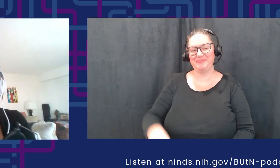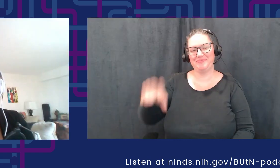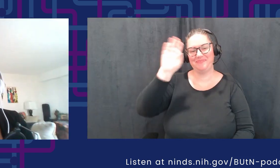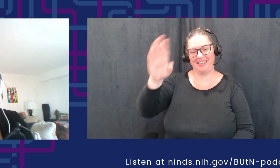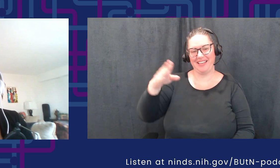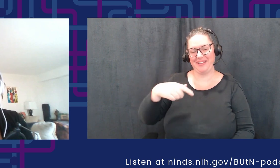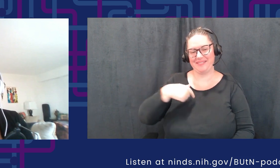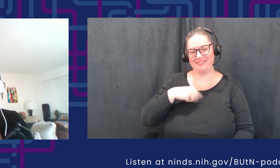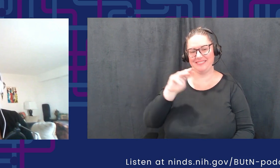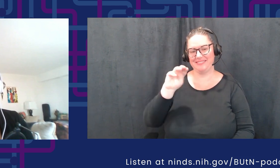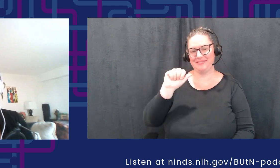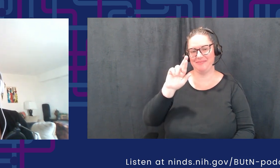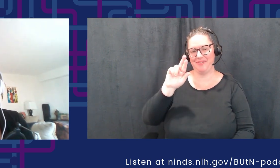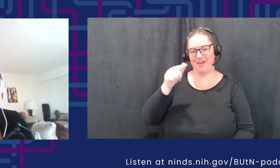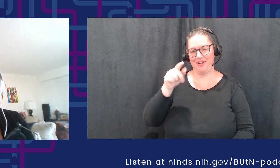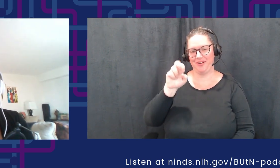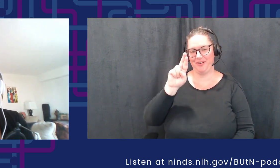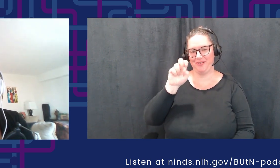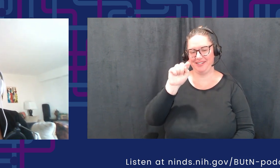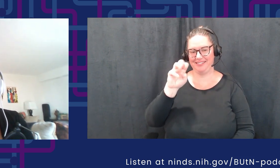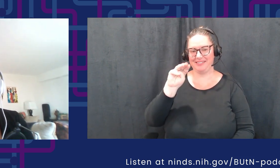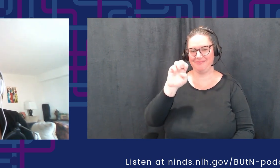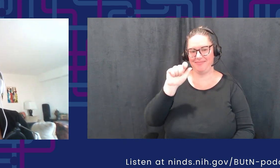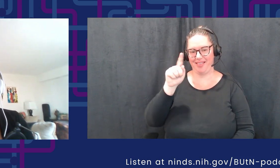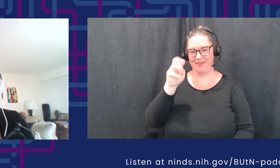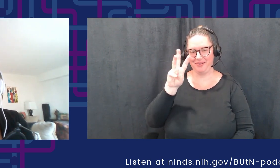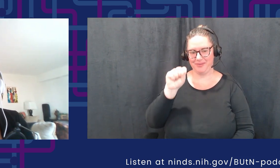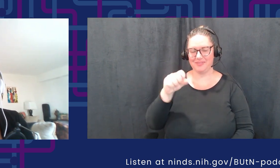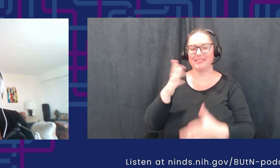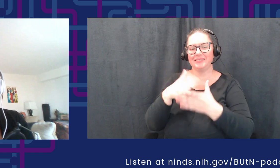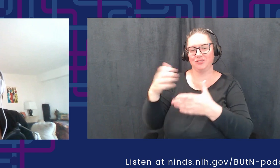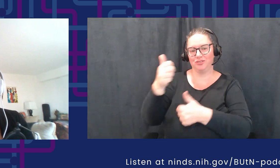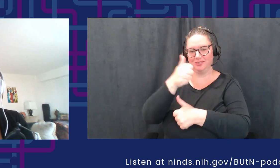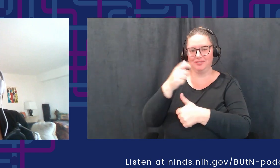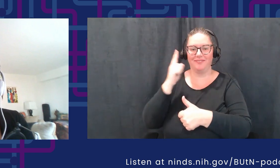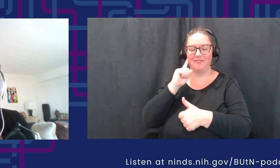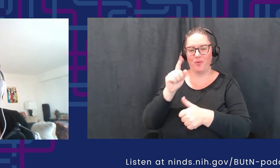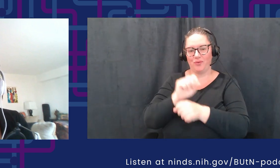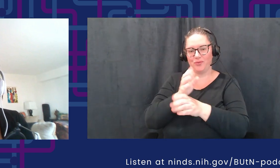Marguerite Matthews: Hello, I'm Marguerite Matthews, Section Chief for Career Preparation at NINDS.